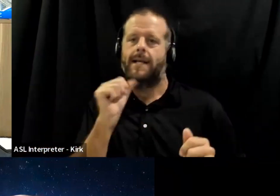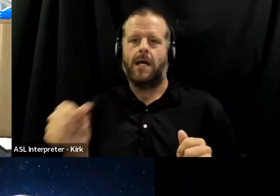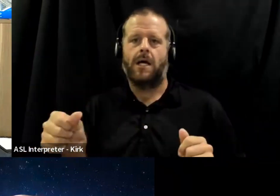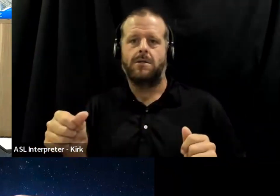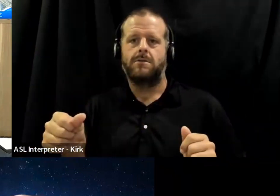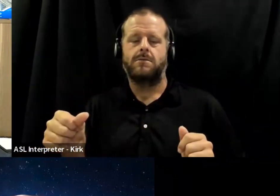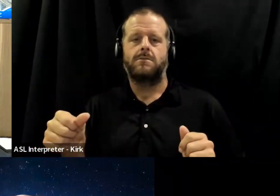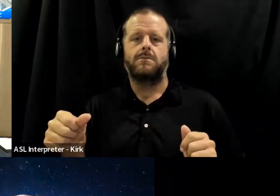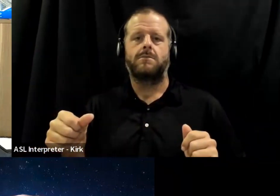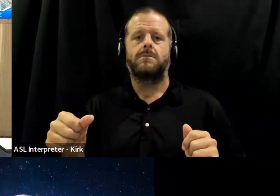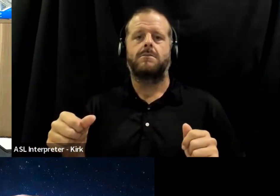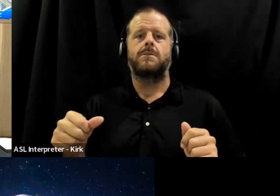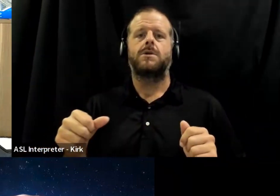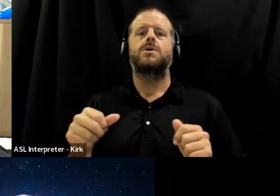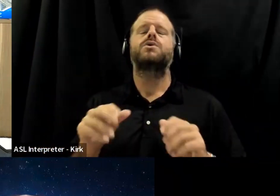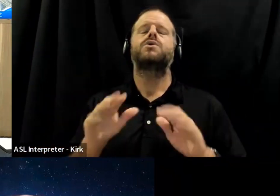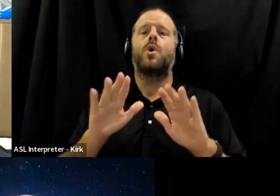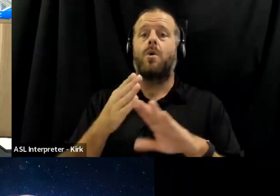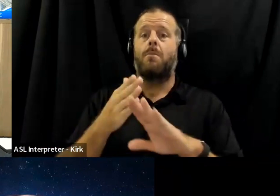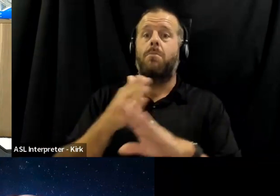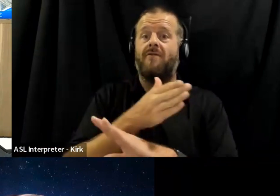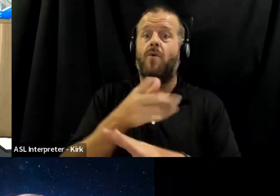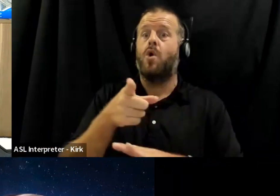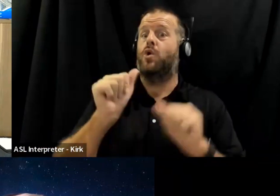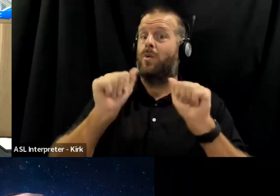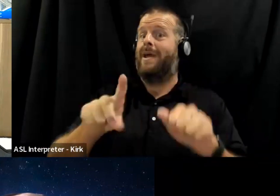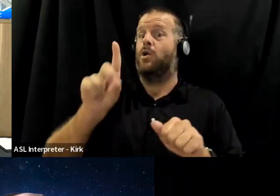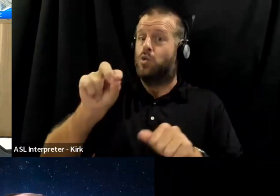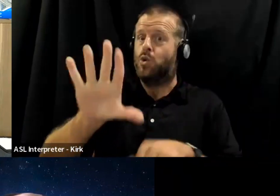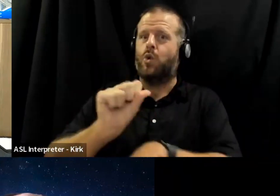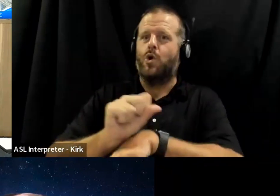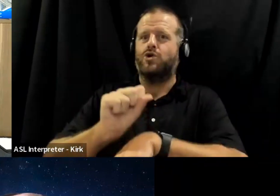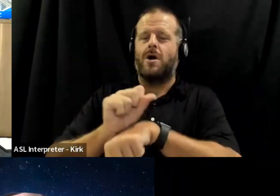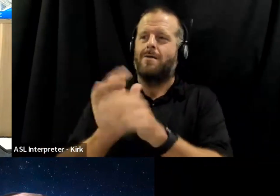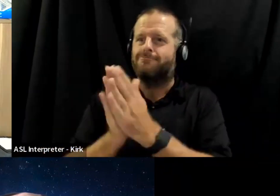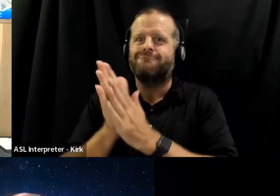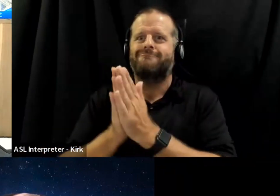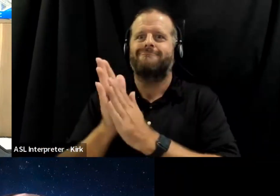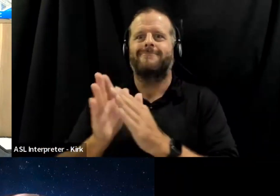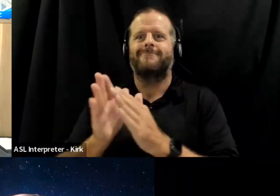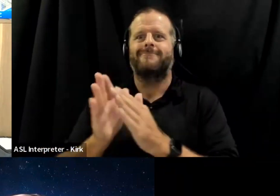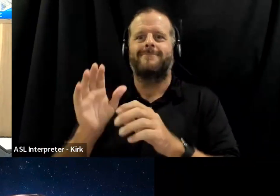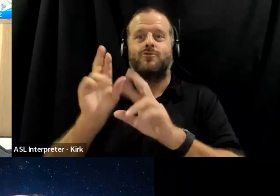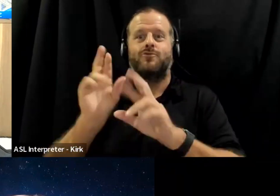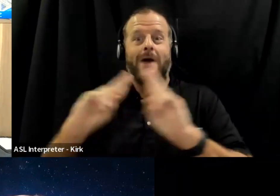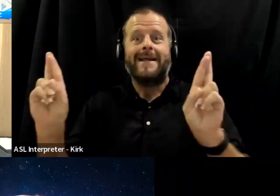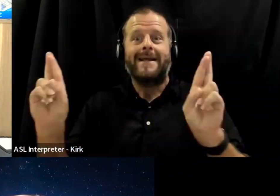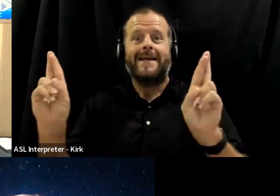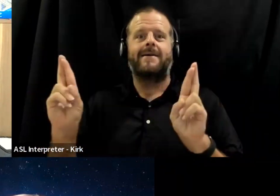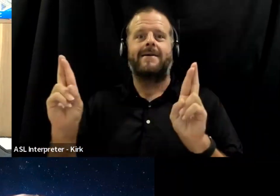And so before you can do your passion, before you can do a job, you've got to figure out every